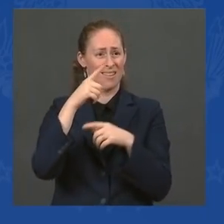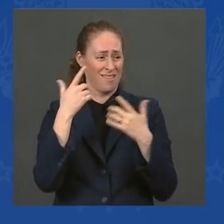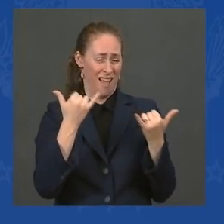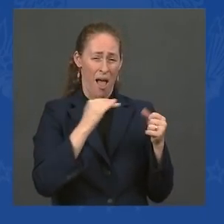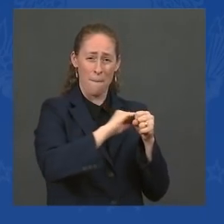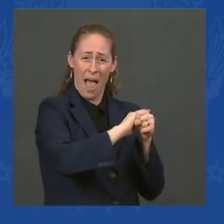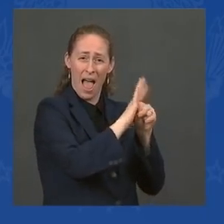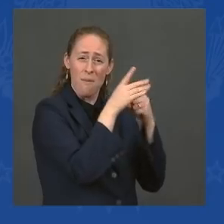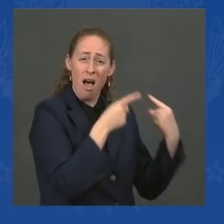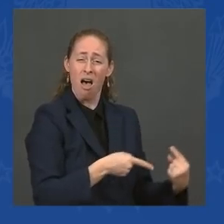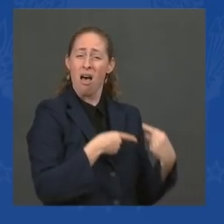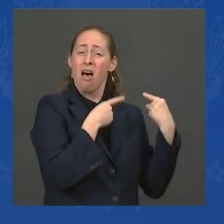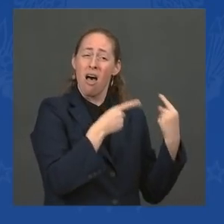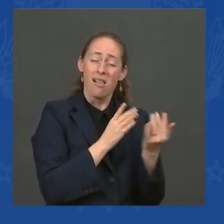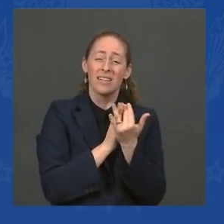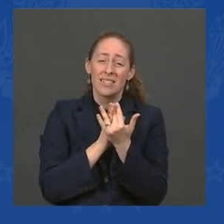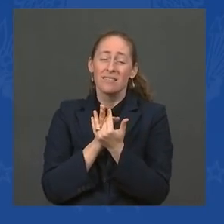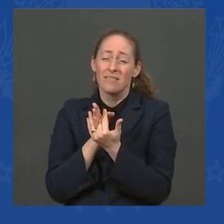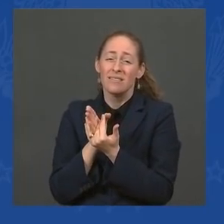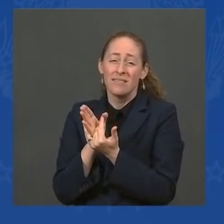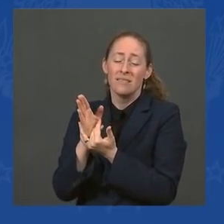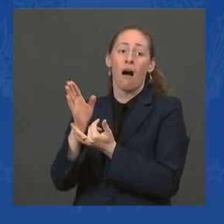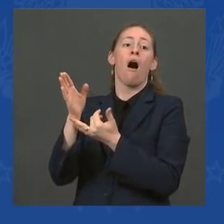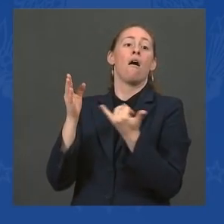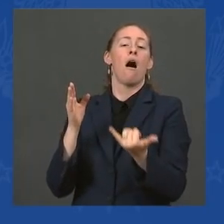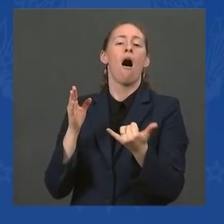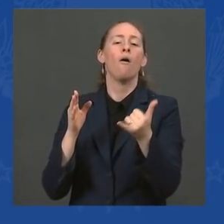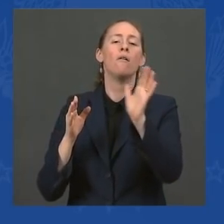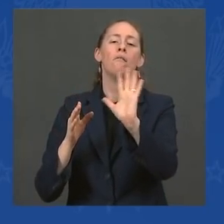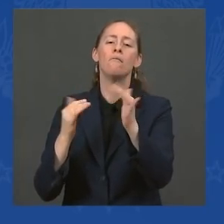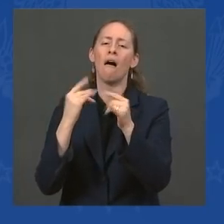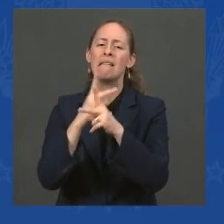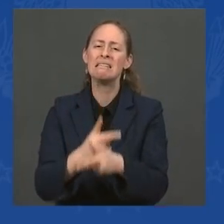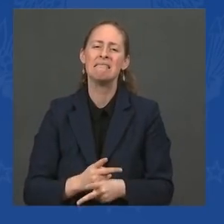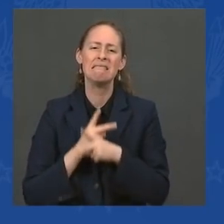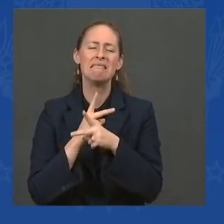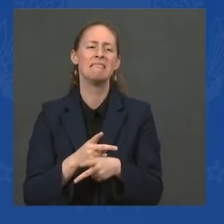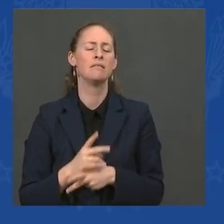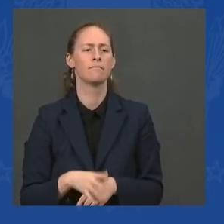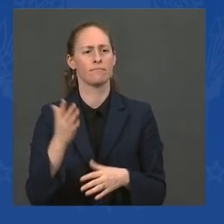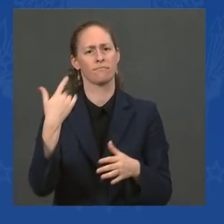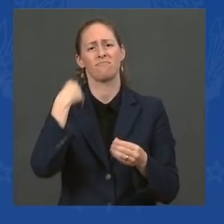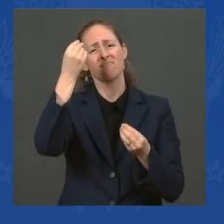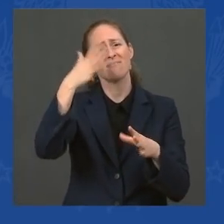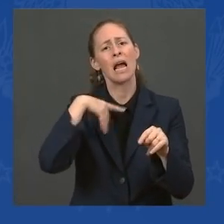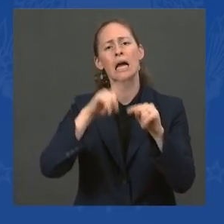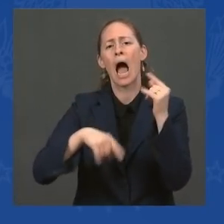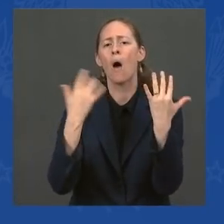this comes at a very critical time. So, we just can't wait until the last minute to resolve this.